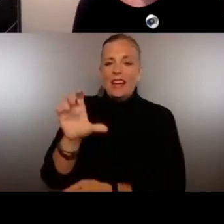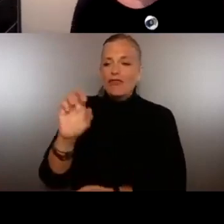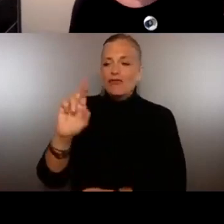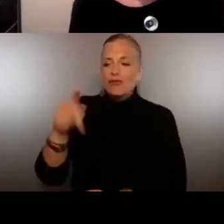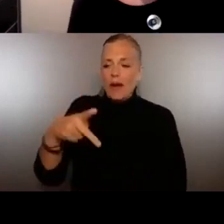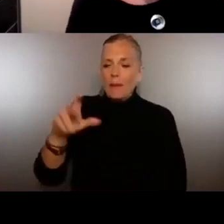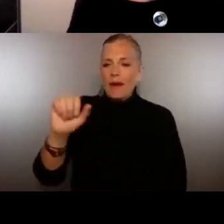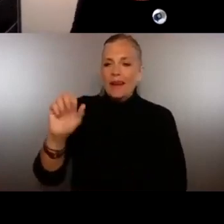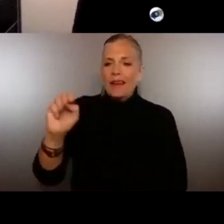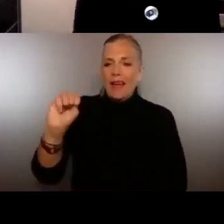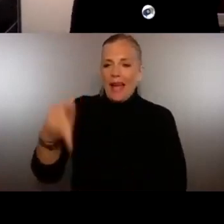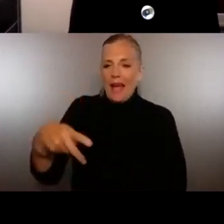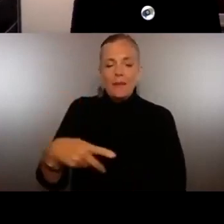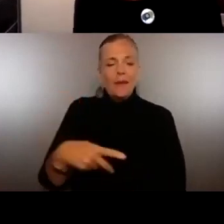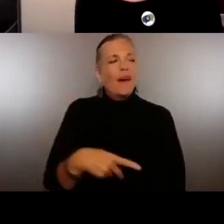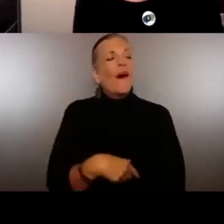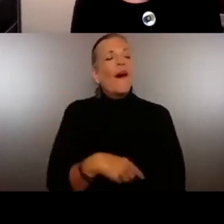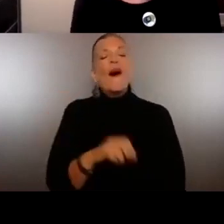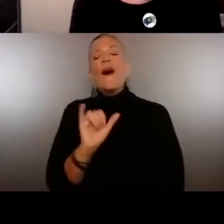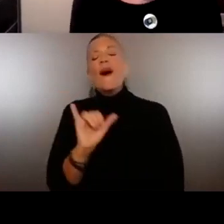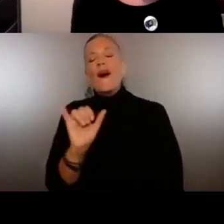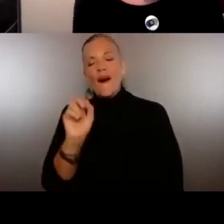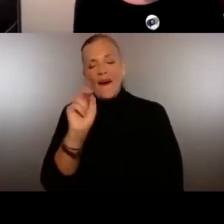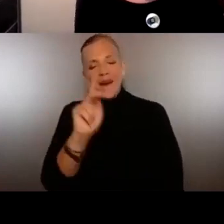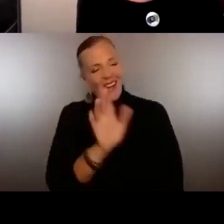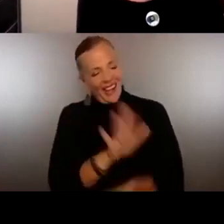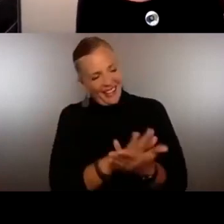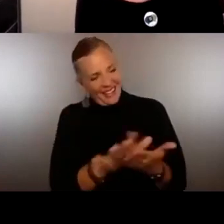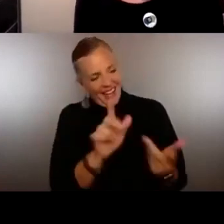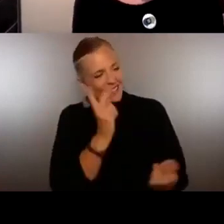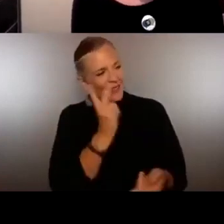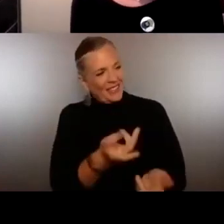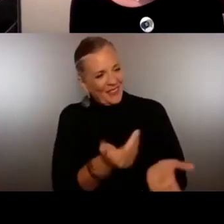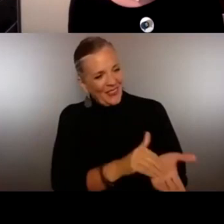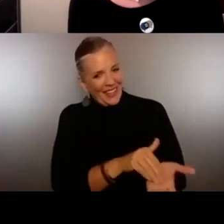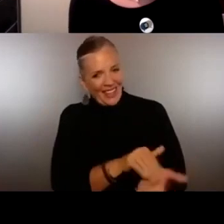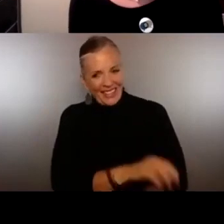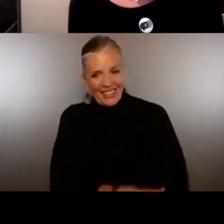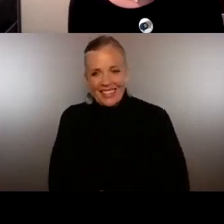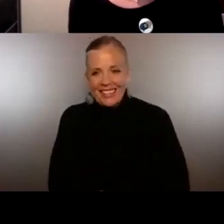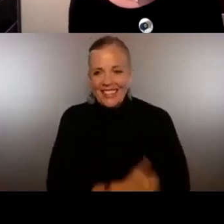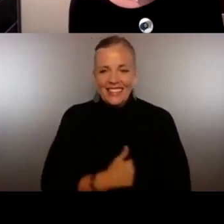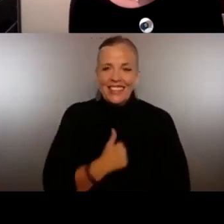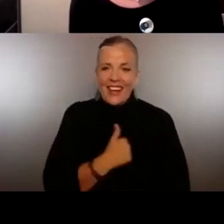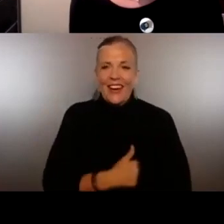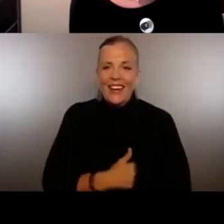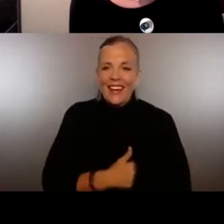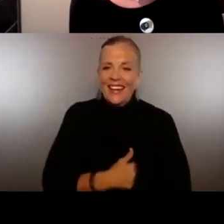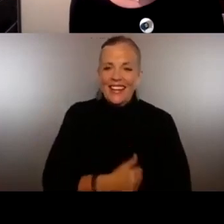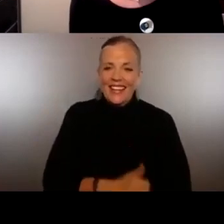OK. Nice to see you again. Sorry. Nice to see you too.